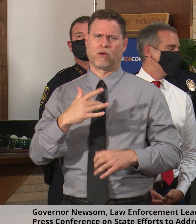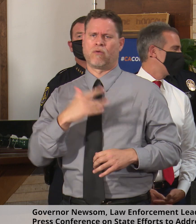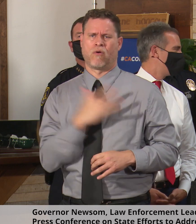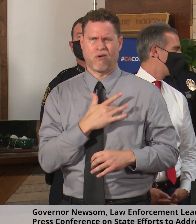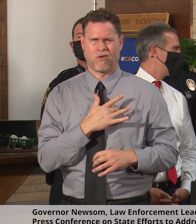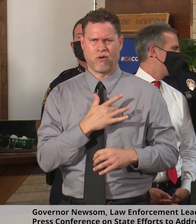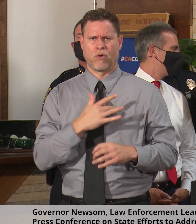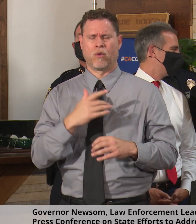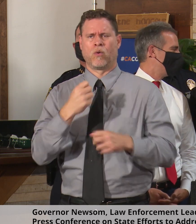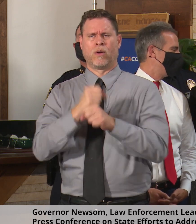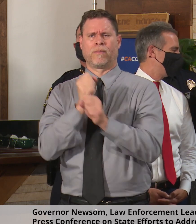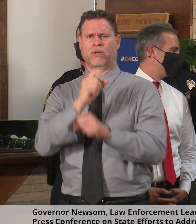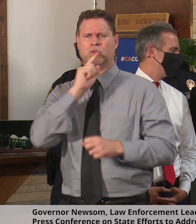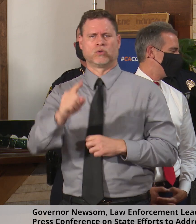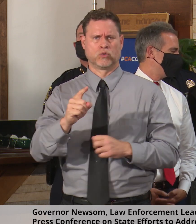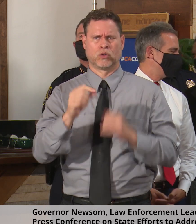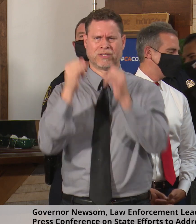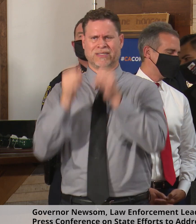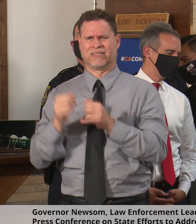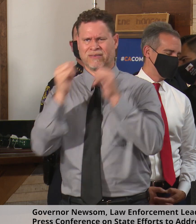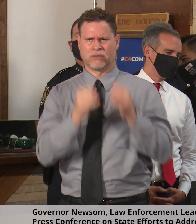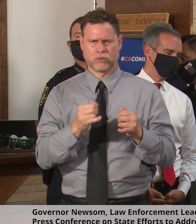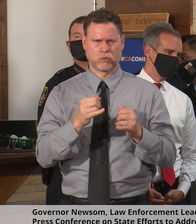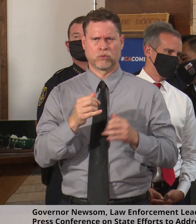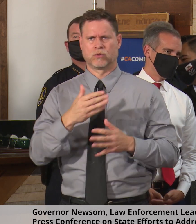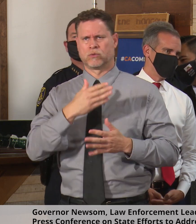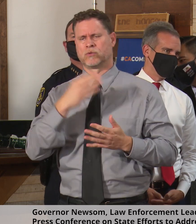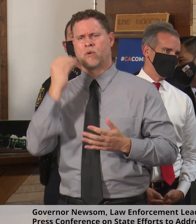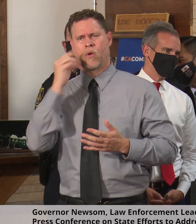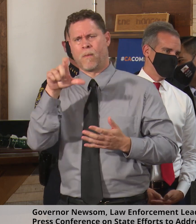We want to make sure that individuals who are homeless on drugs would be